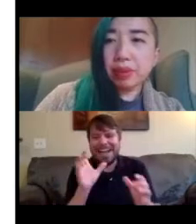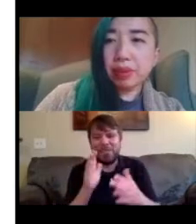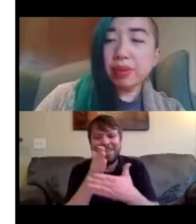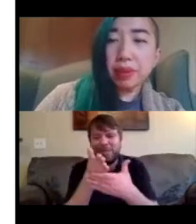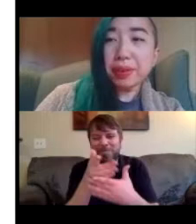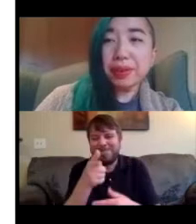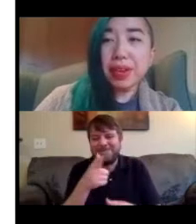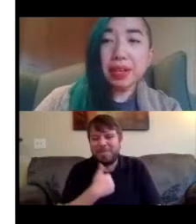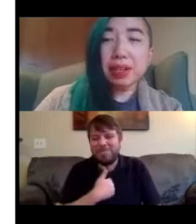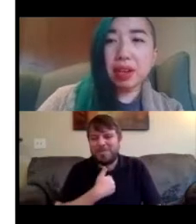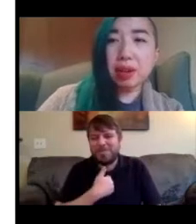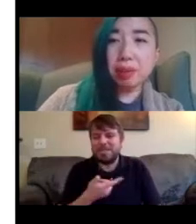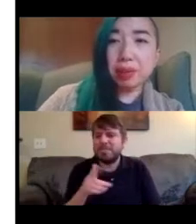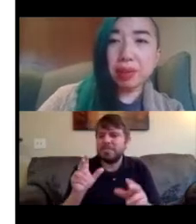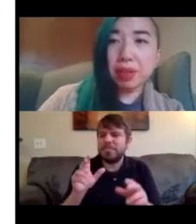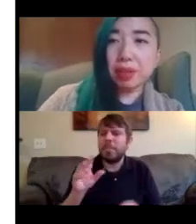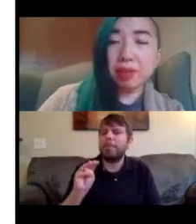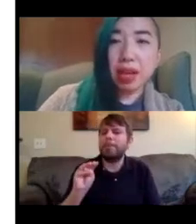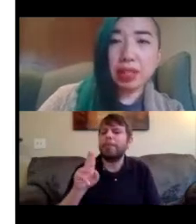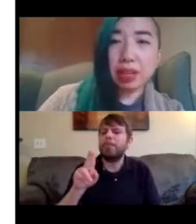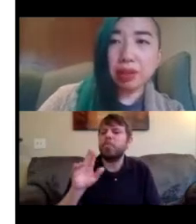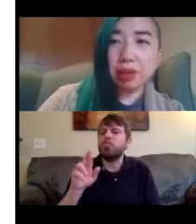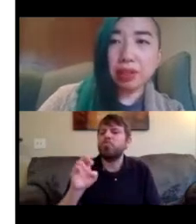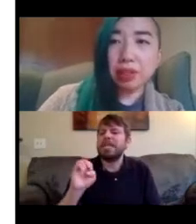No, no--you're ok. Thank you for asking that question.